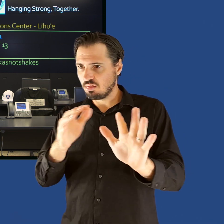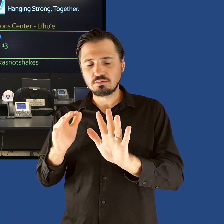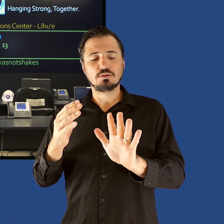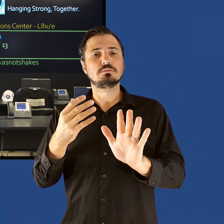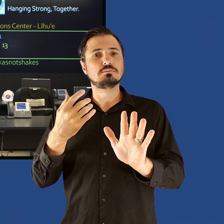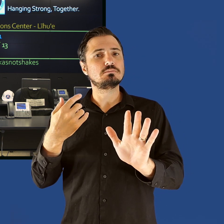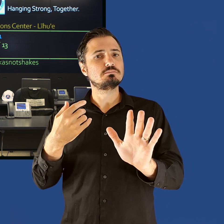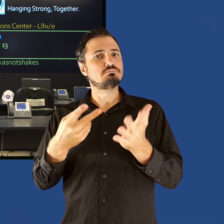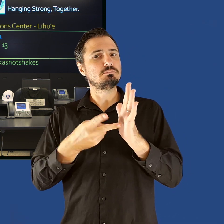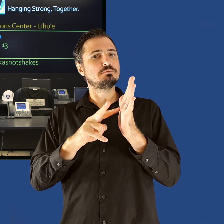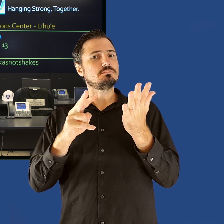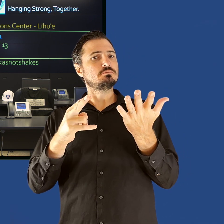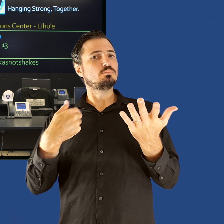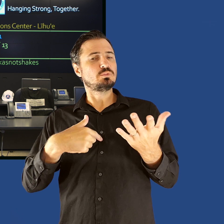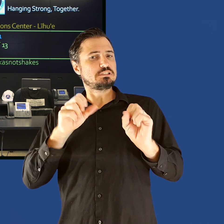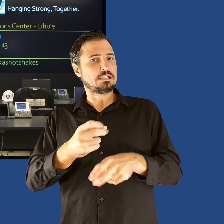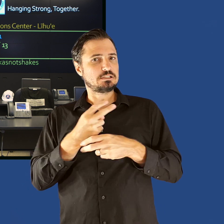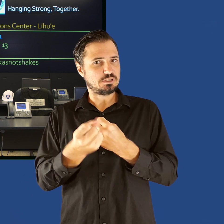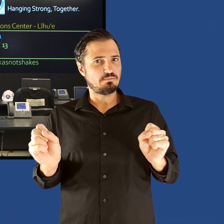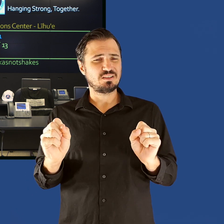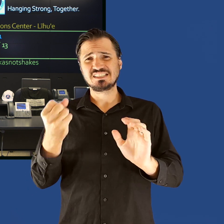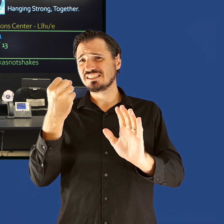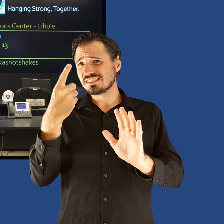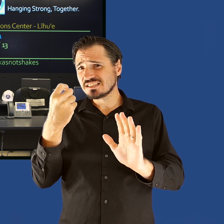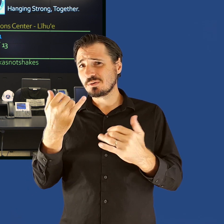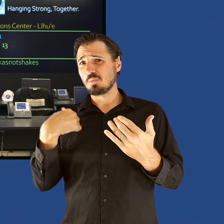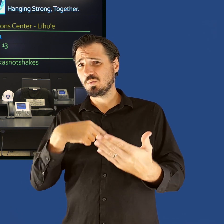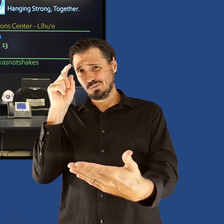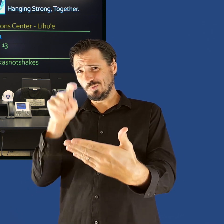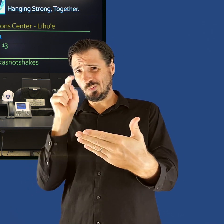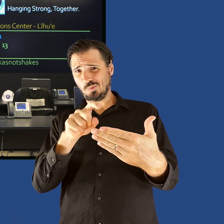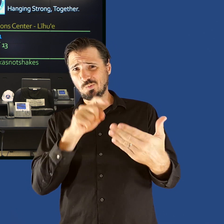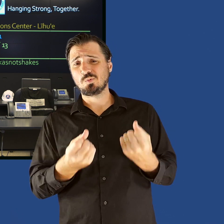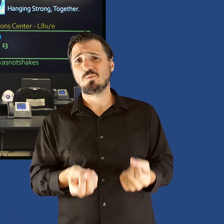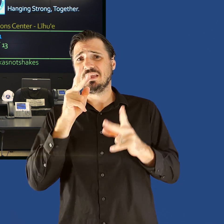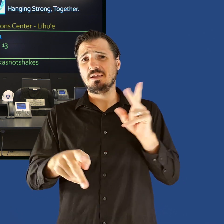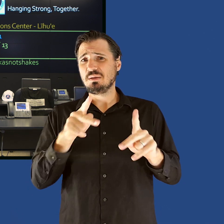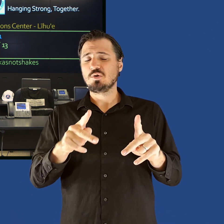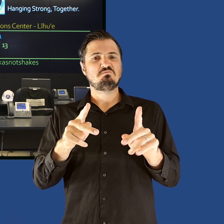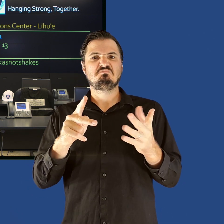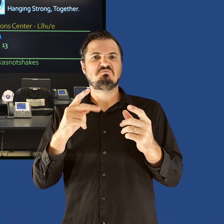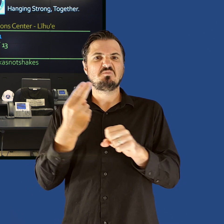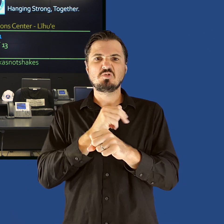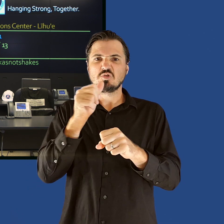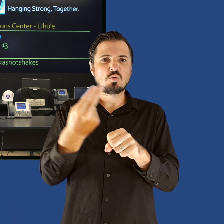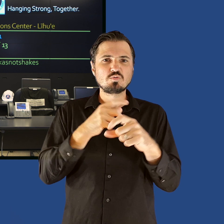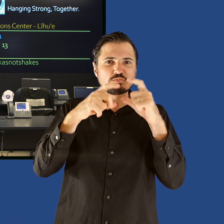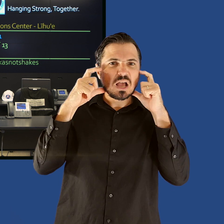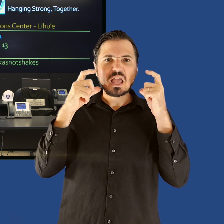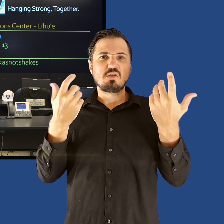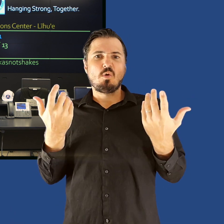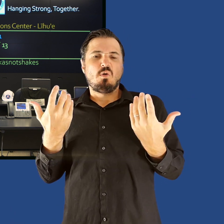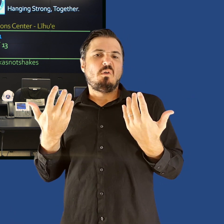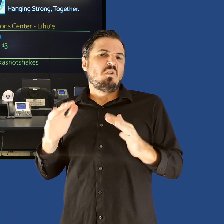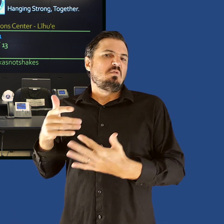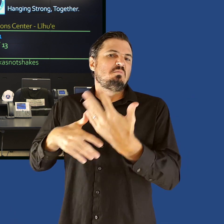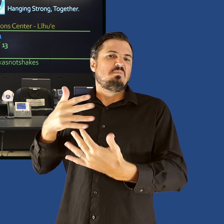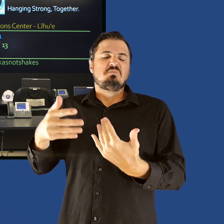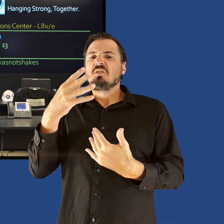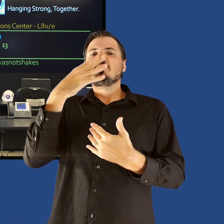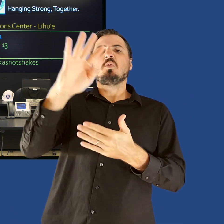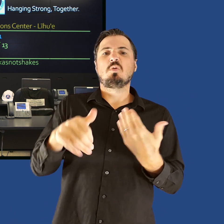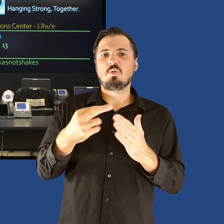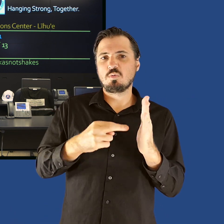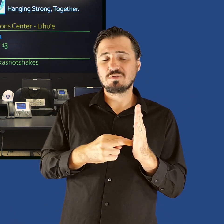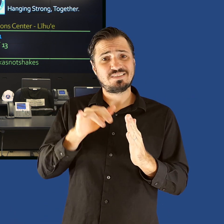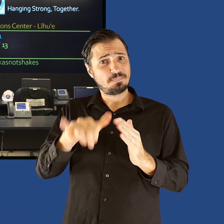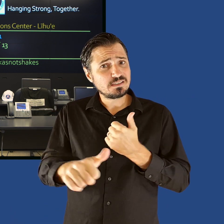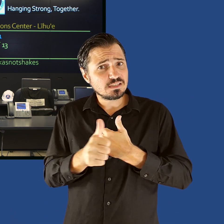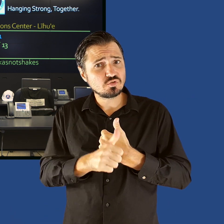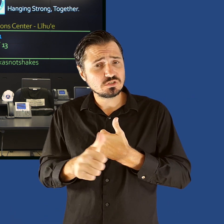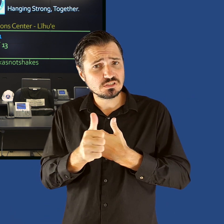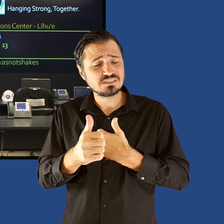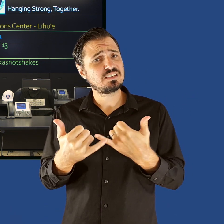Unfortunately, we are seeing increased complacency, as more people are disregarding social distancing, or not wearing masks when in close contact with others. And that puts us at risk.